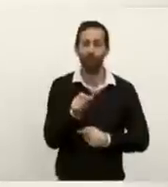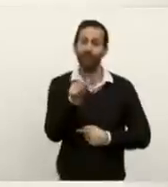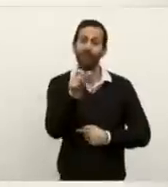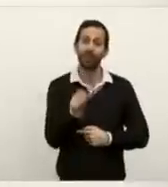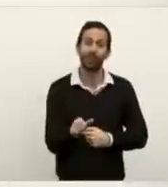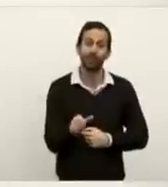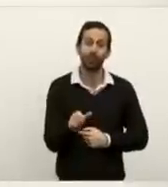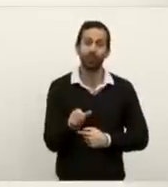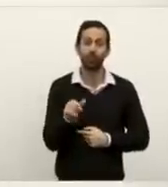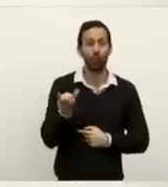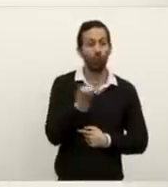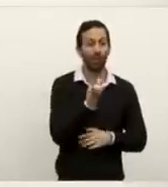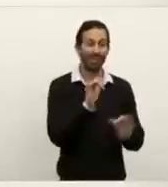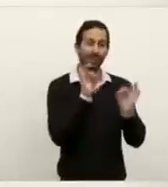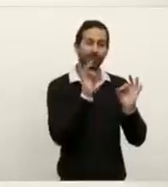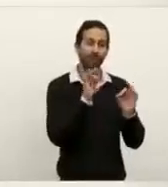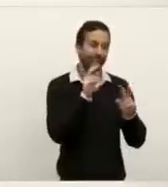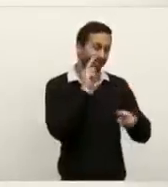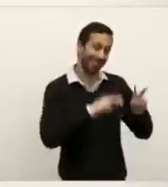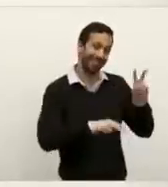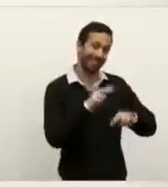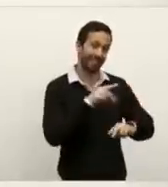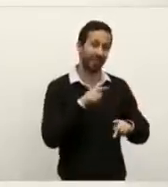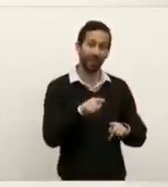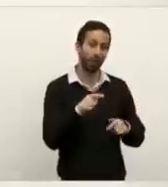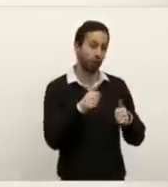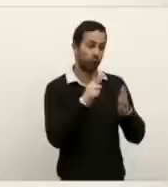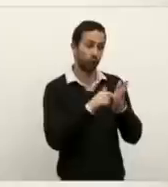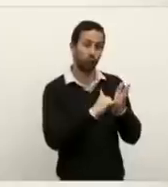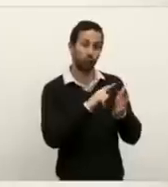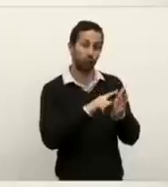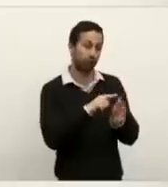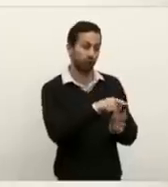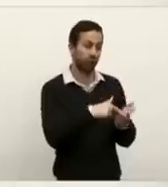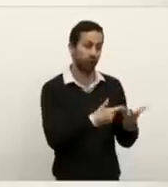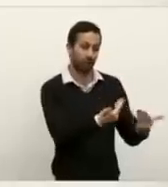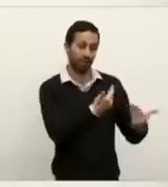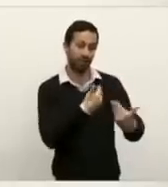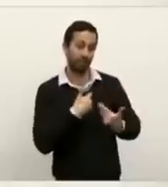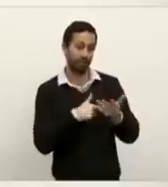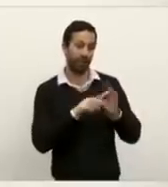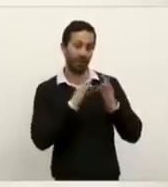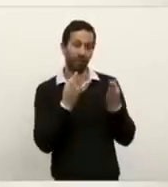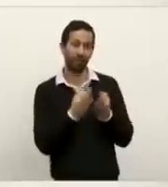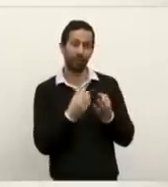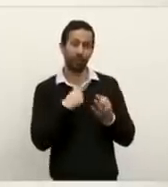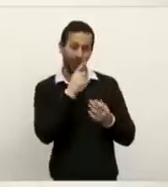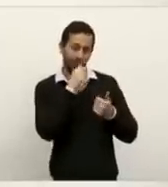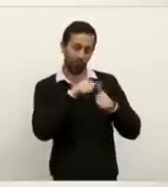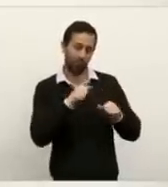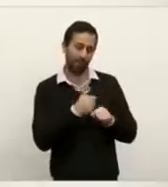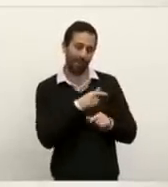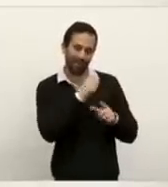or the specialist assessor that they're using to back to the agency that we can use and make that decision.